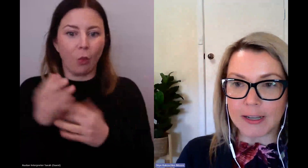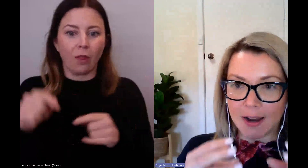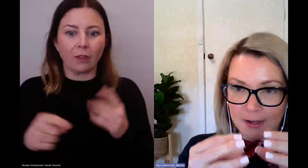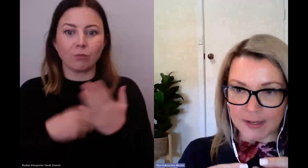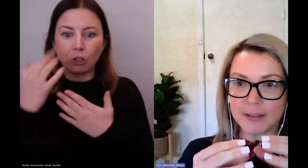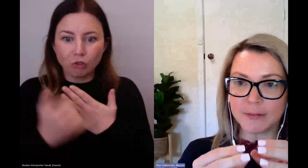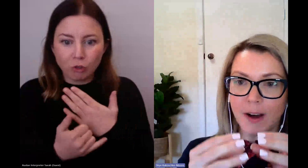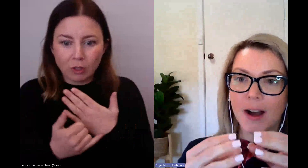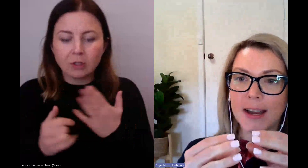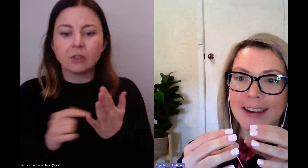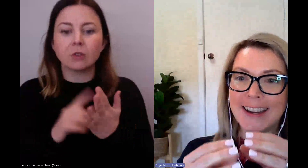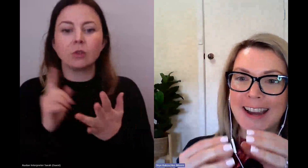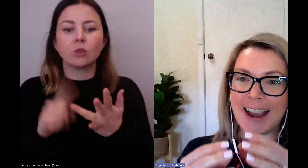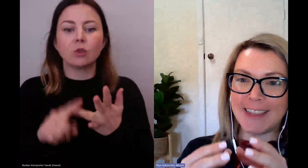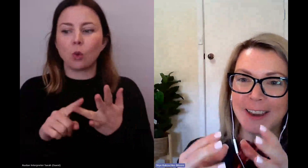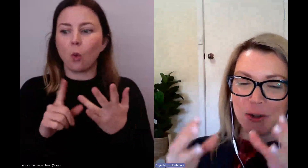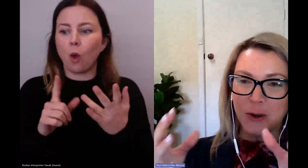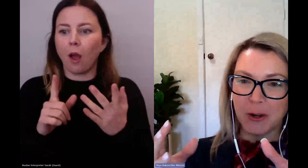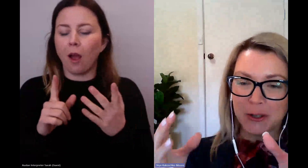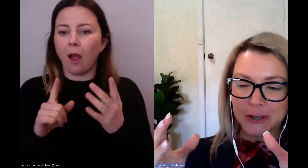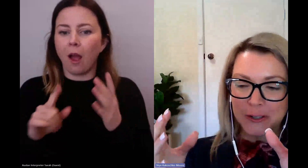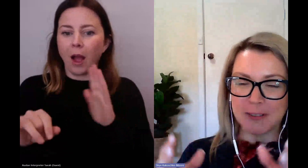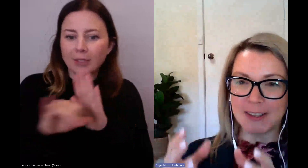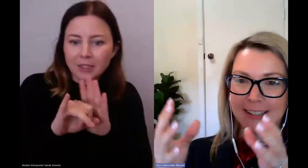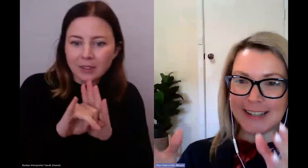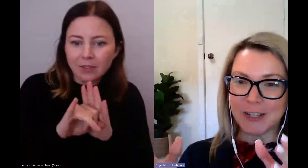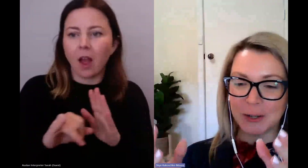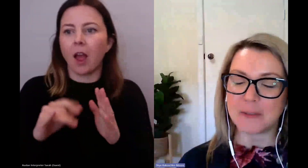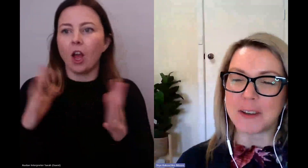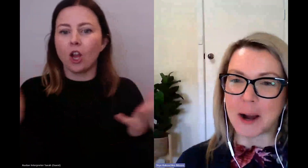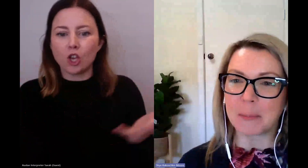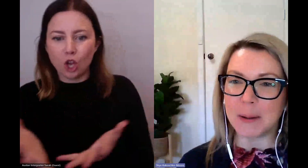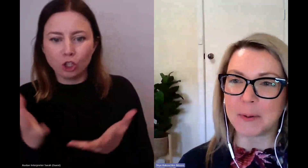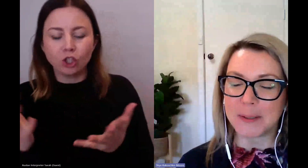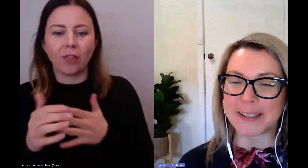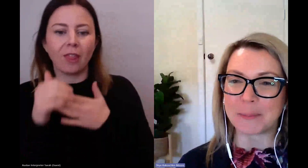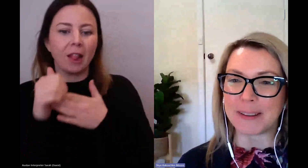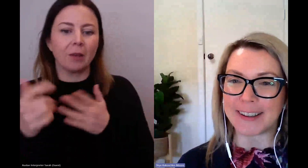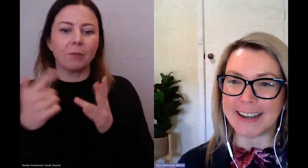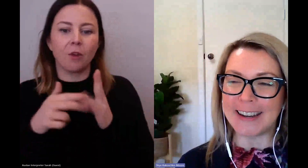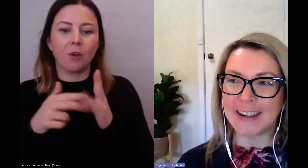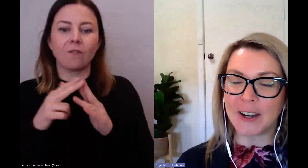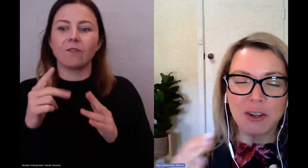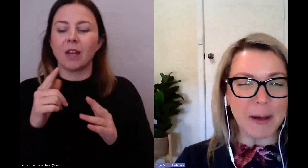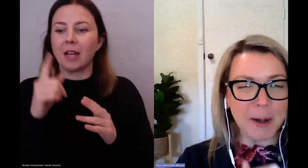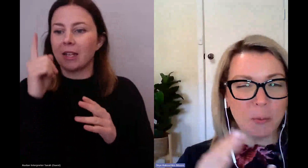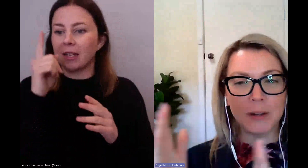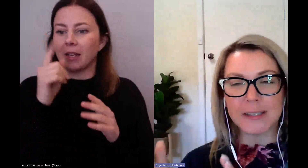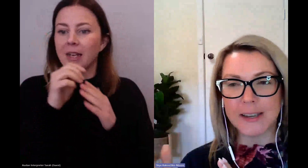really identify and then nurture the leadership of young people with disability no matter what